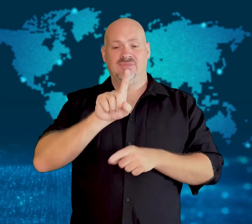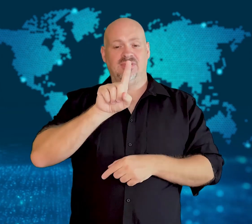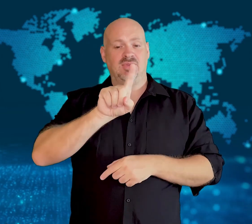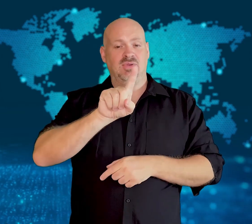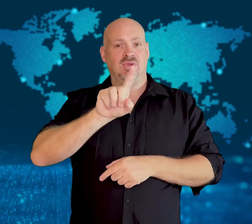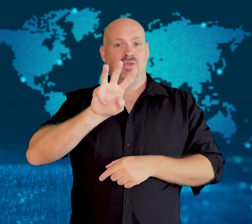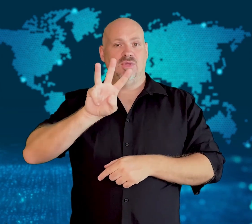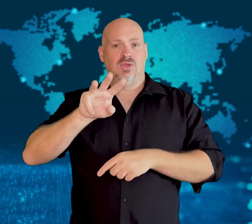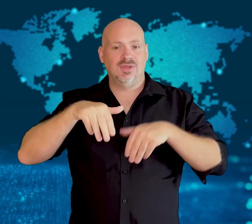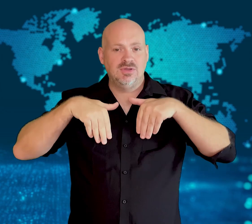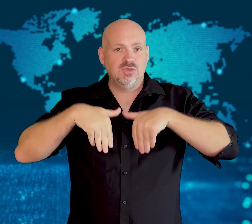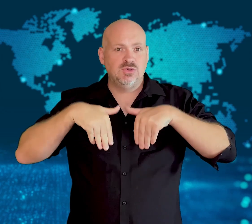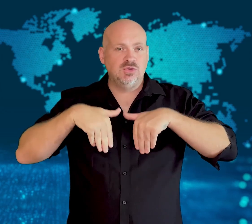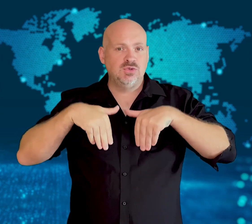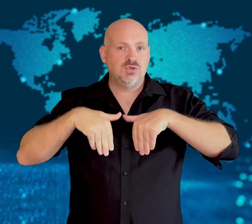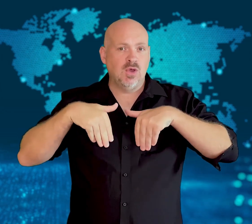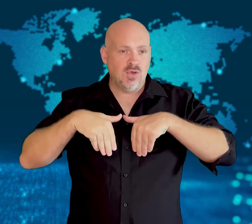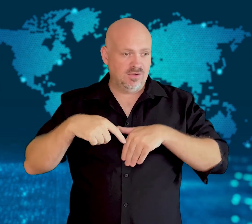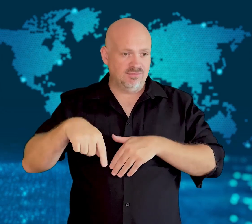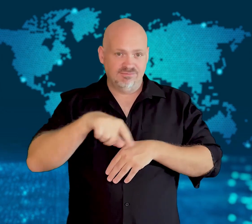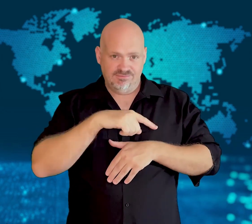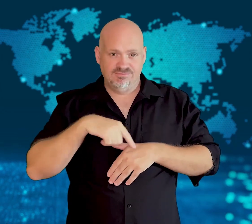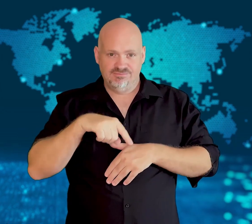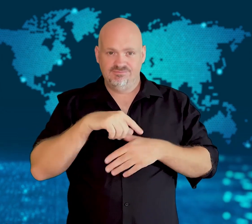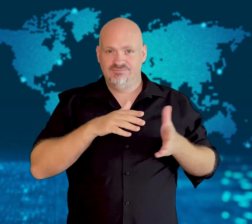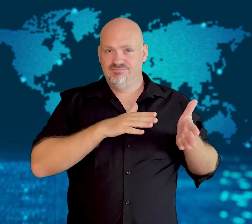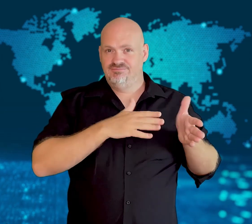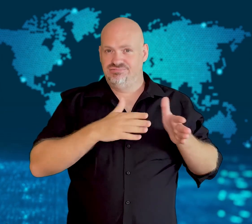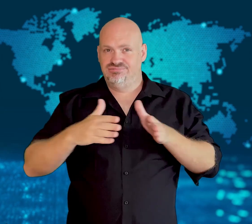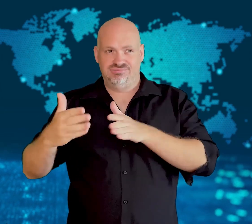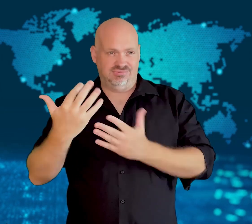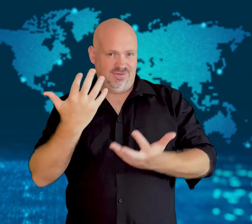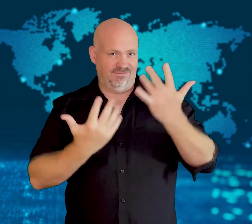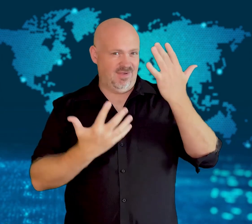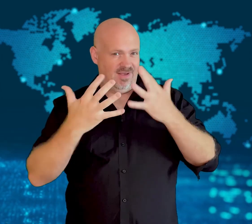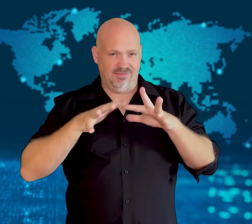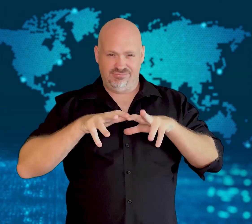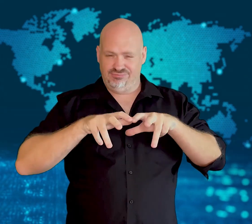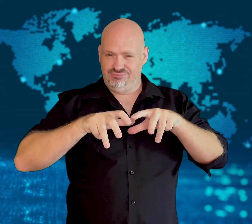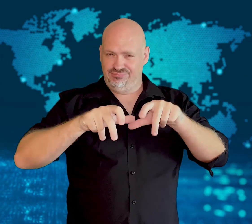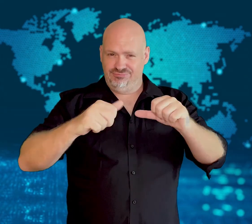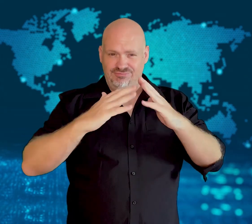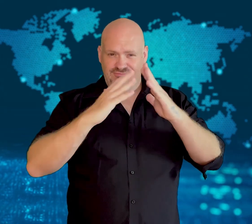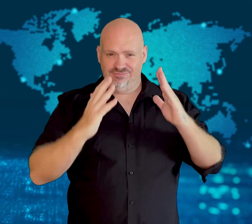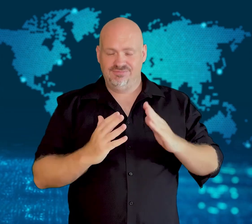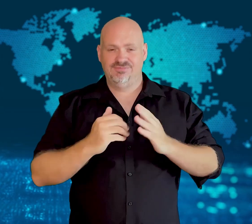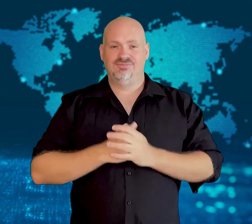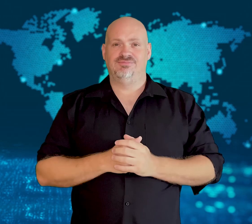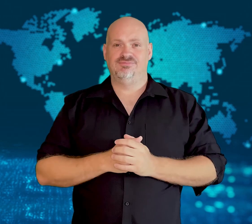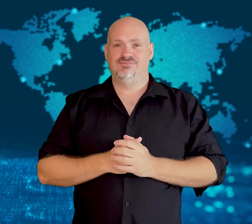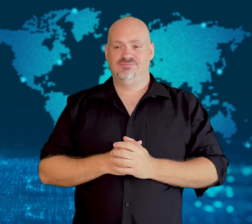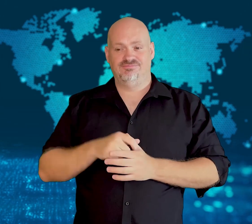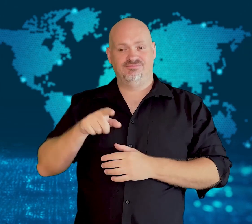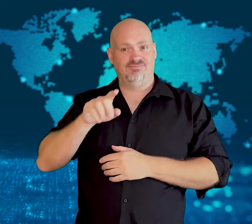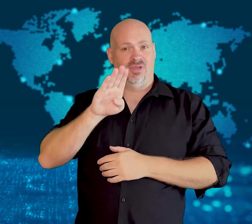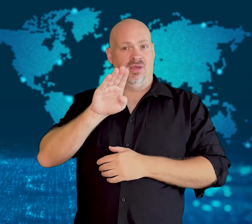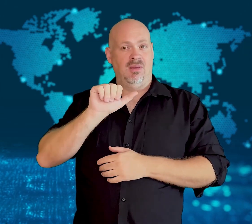Thirteen dogs were also killed by fire.